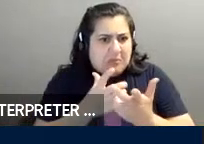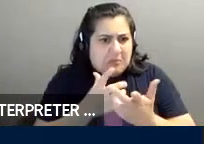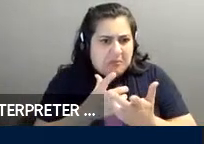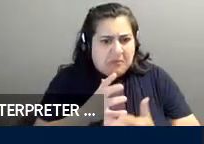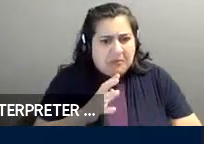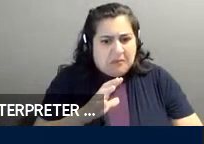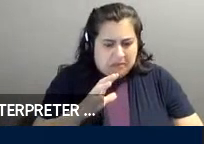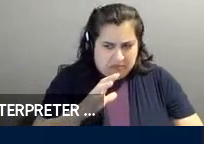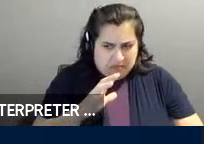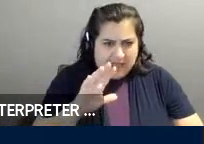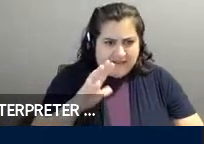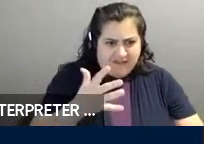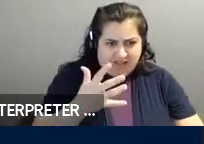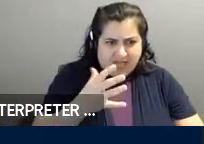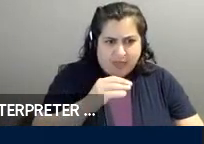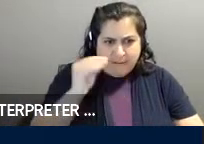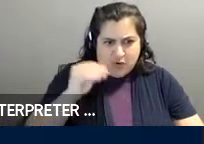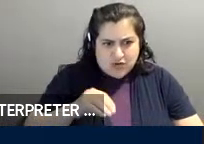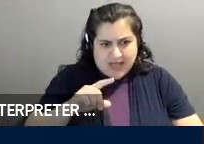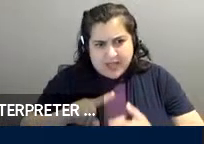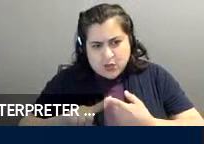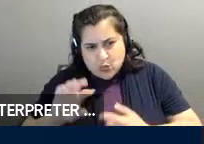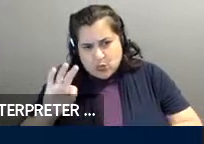use wheeled mobility aids.